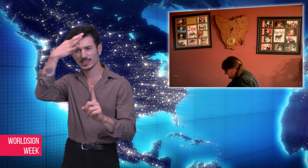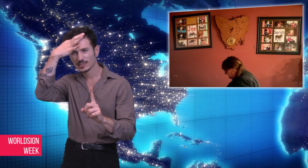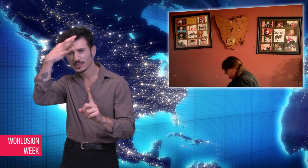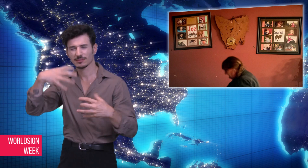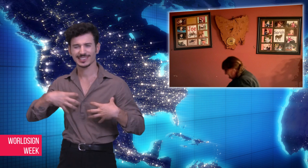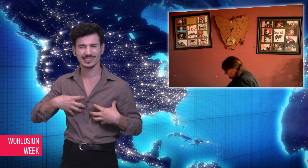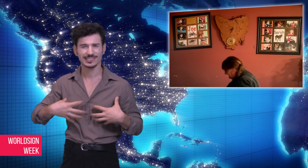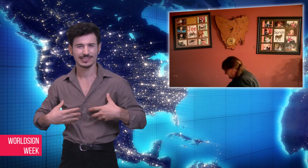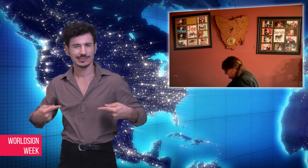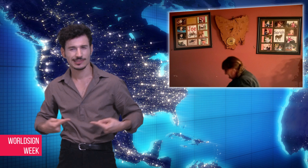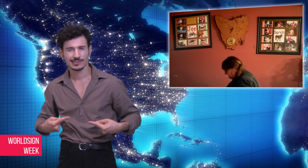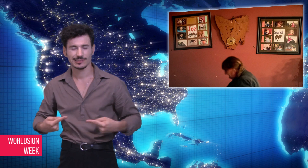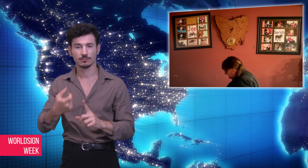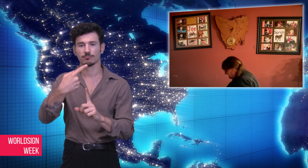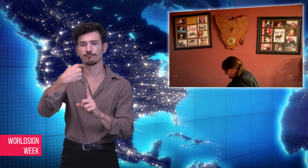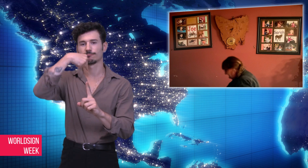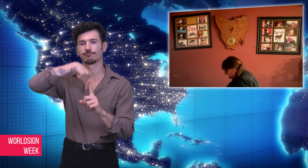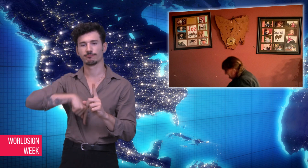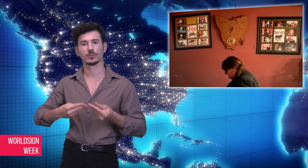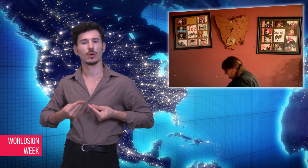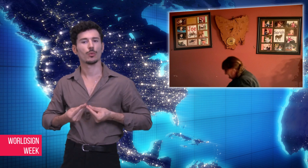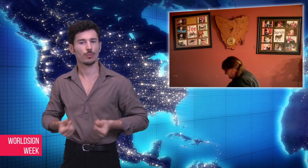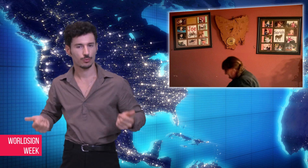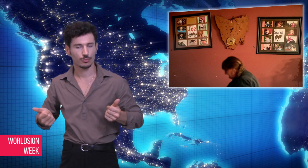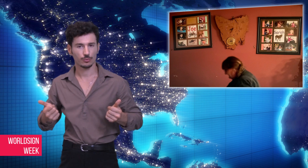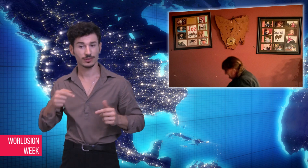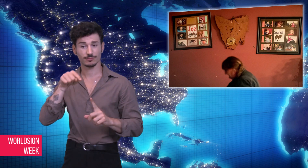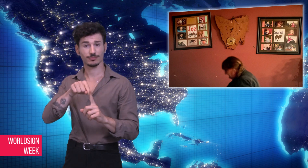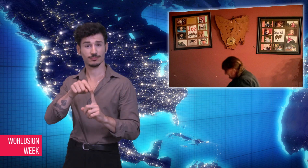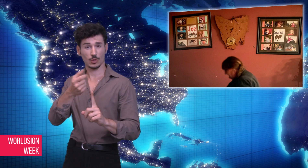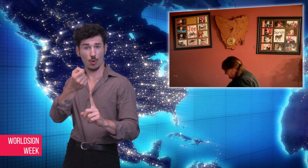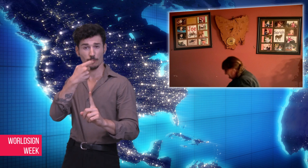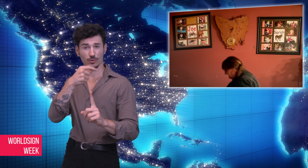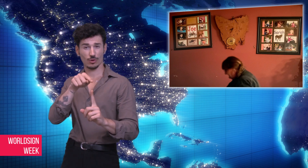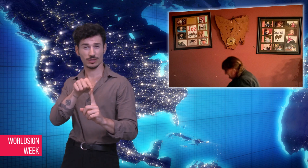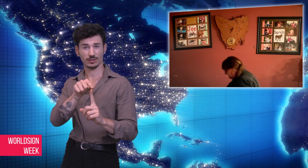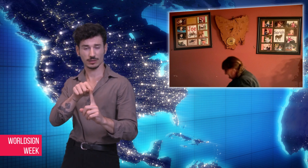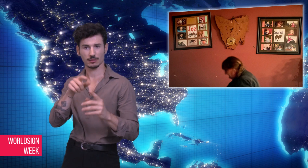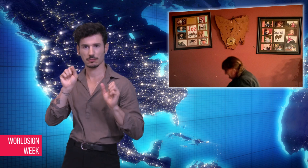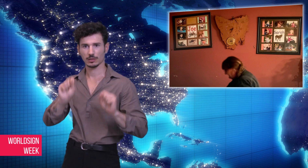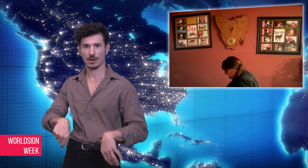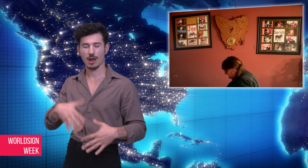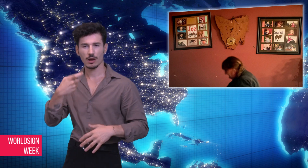It involves misuse of painkiller drug medicine